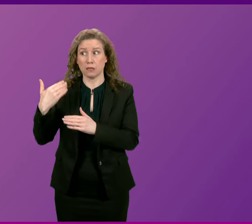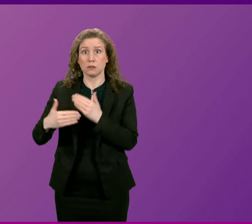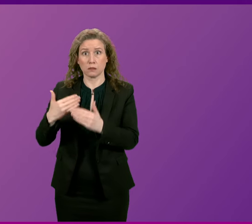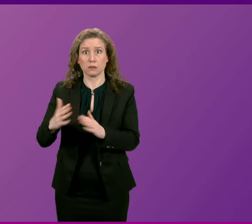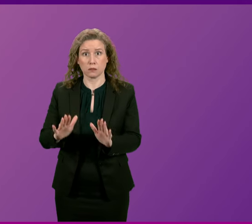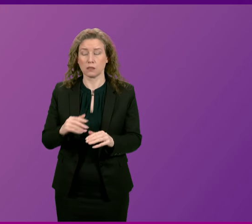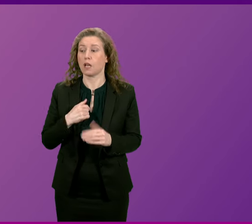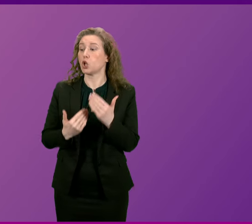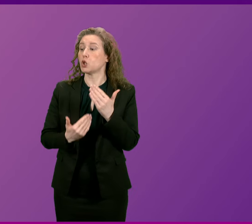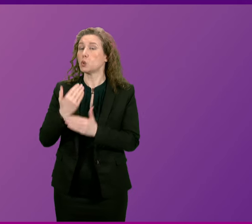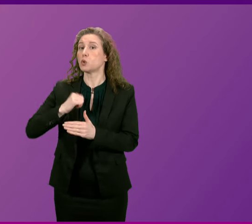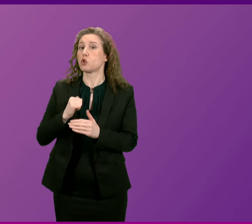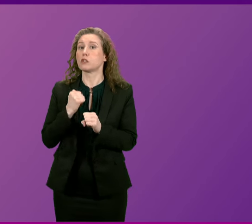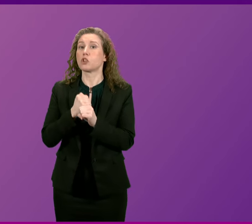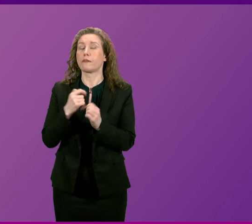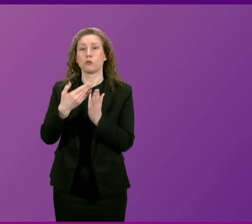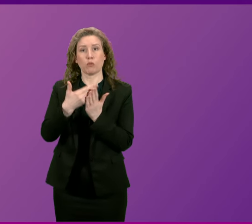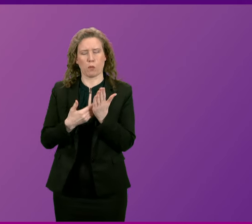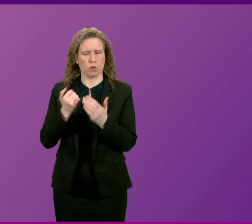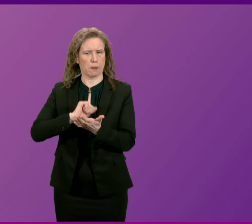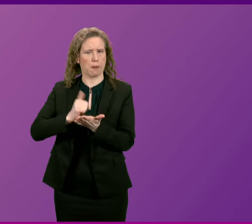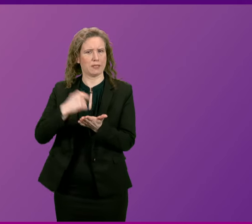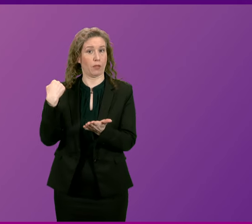A new Scottish Government report that was published this week suggests that